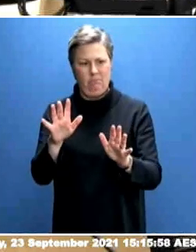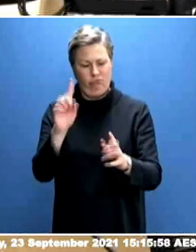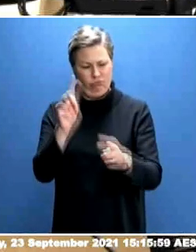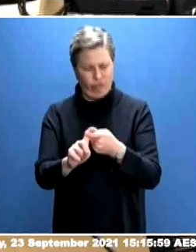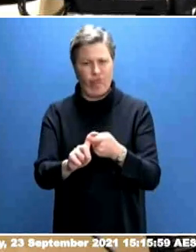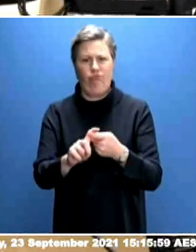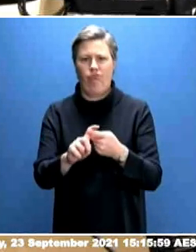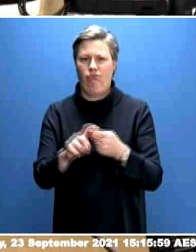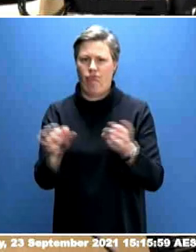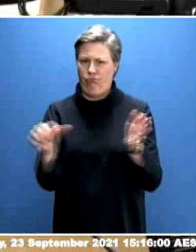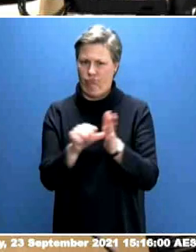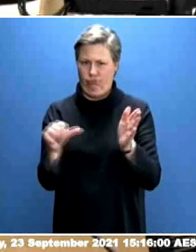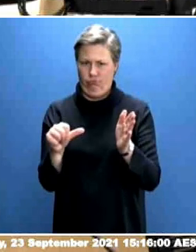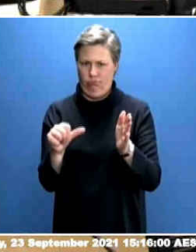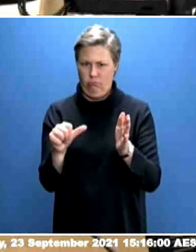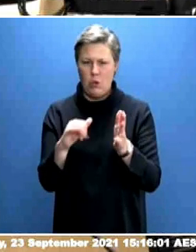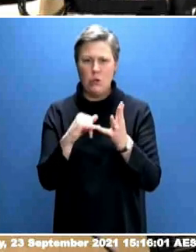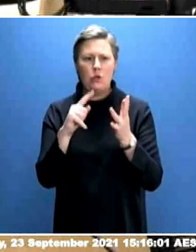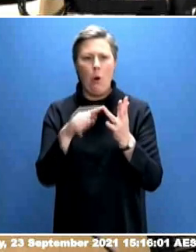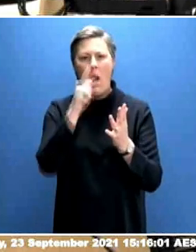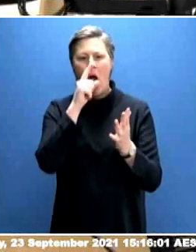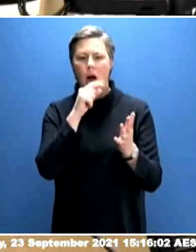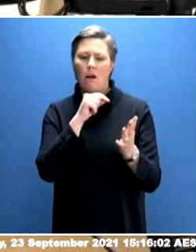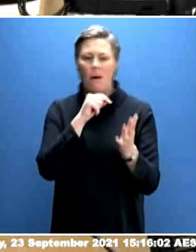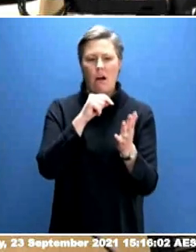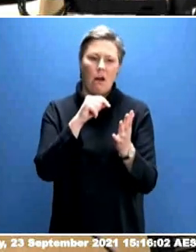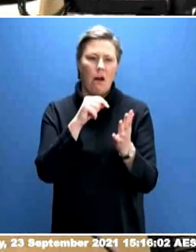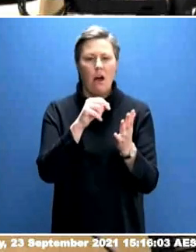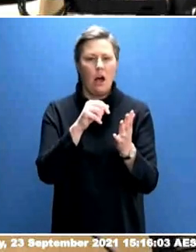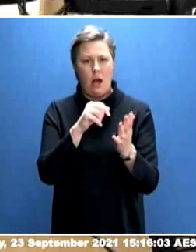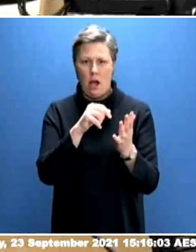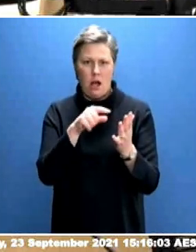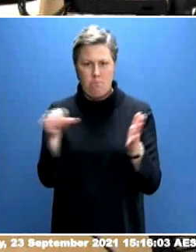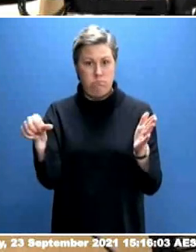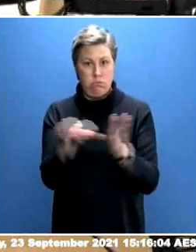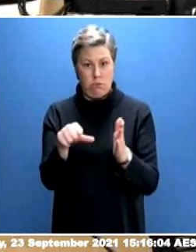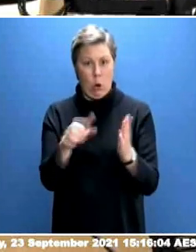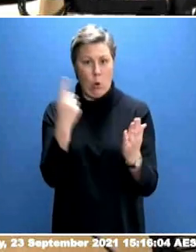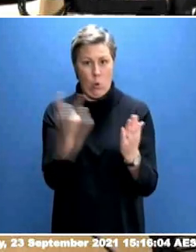so that there is precision and accountability as to what, in fact, are